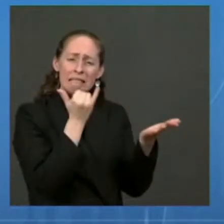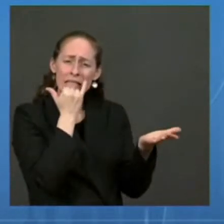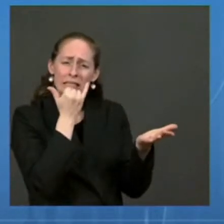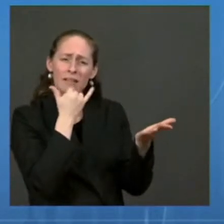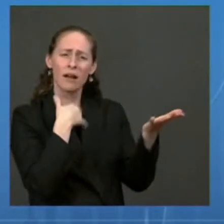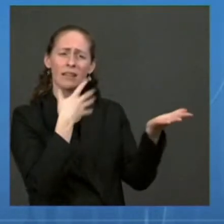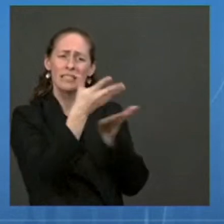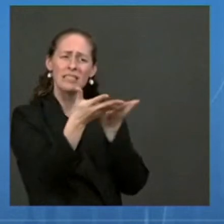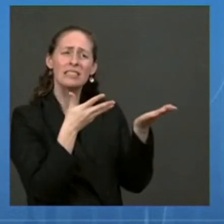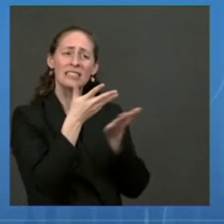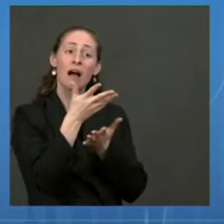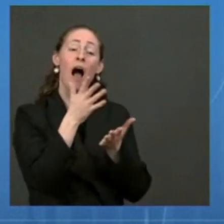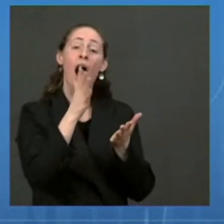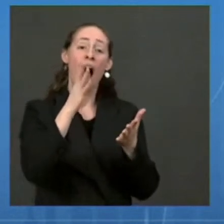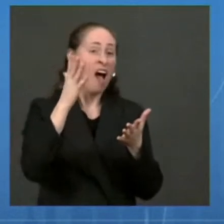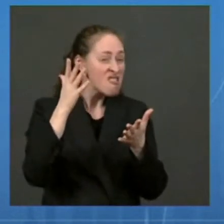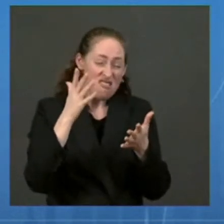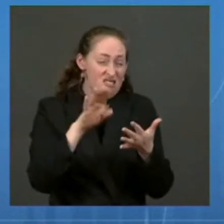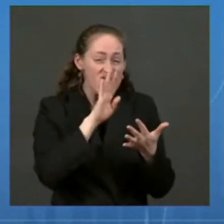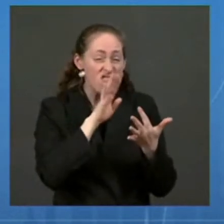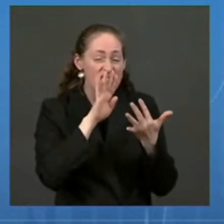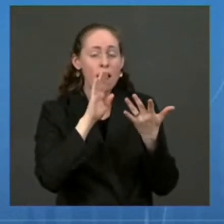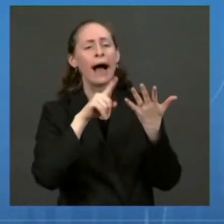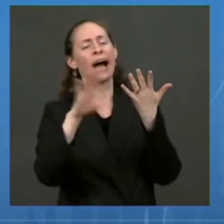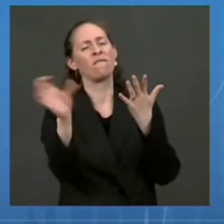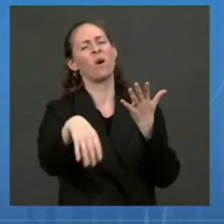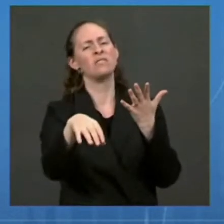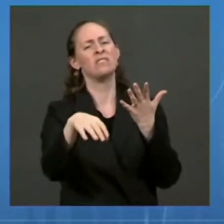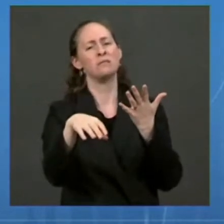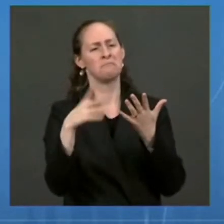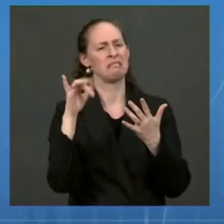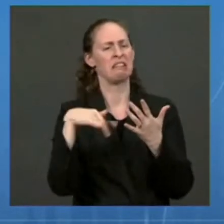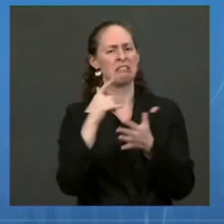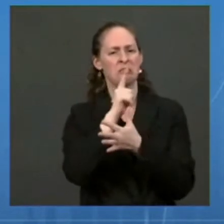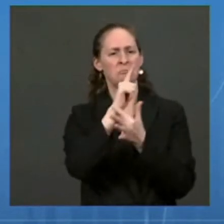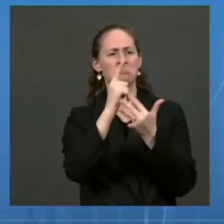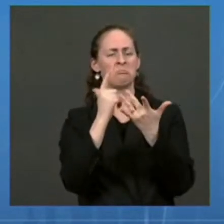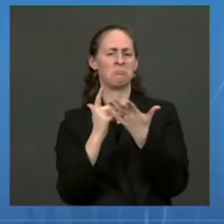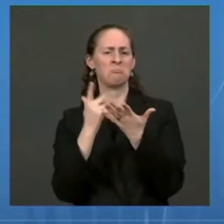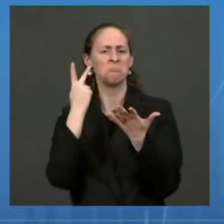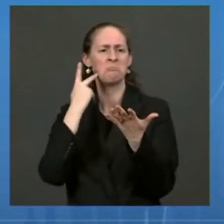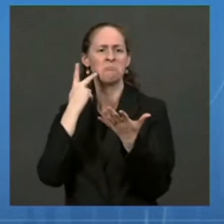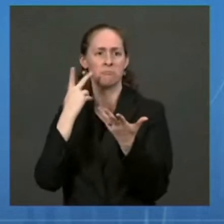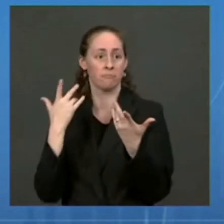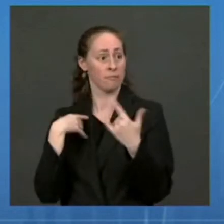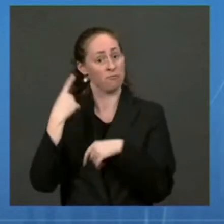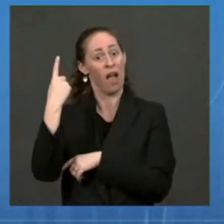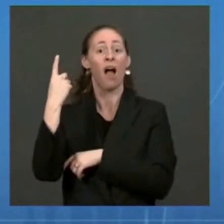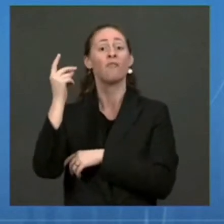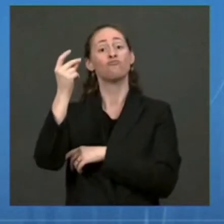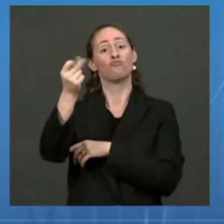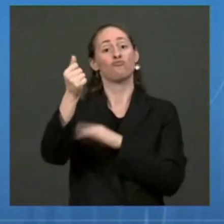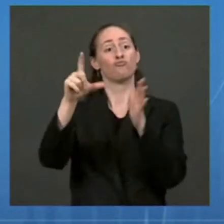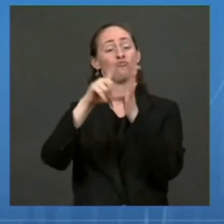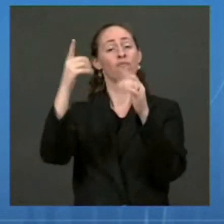WILL GO THEIR EDUCATION,